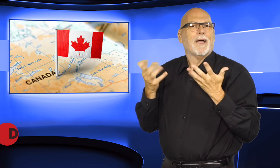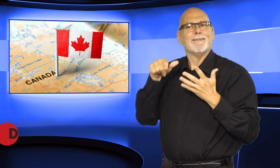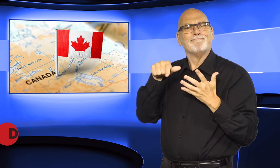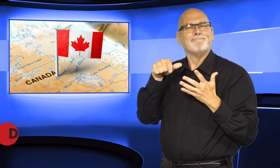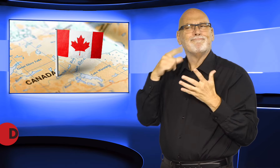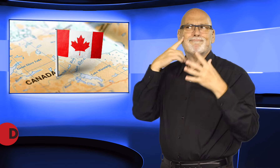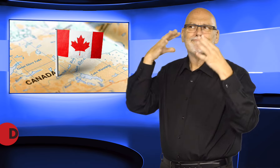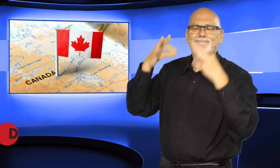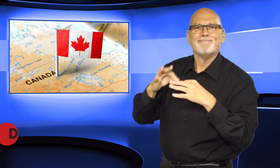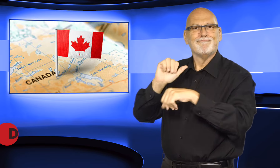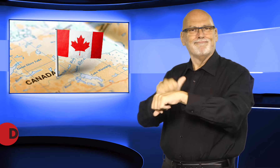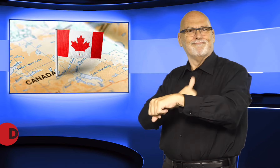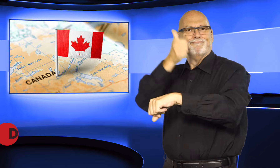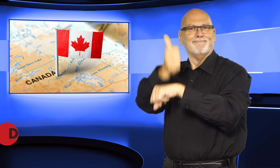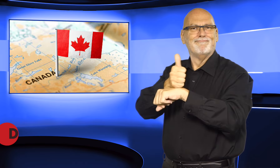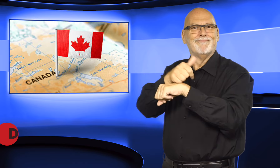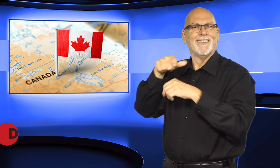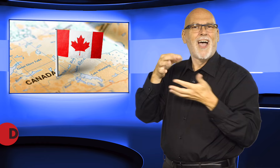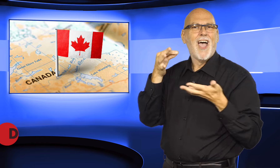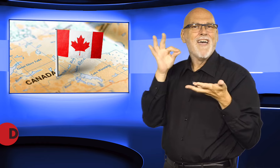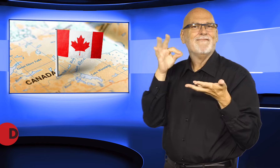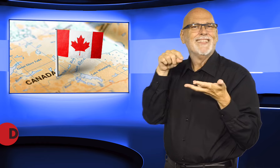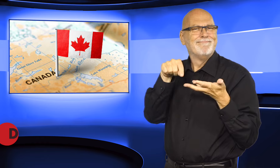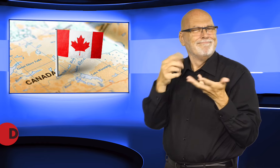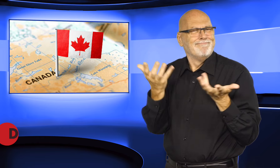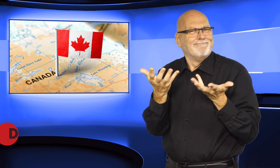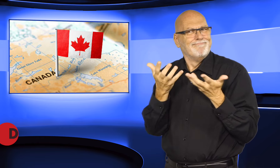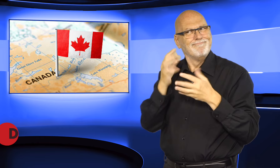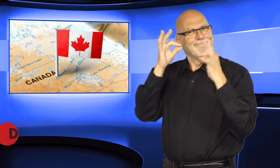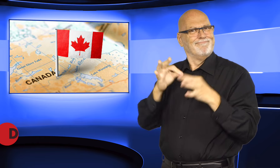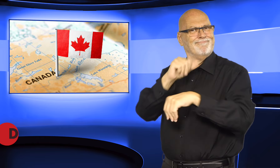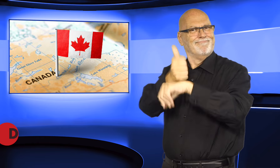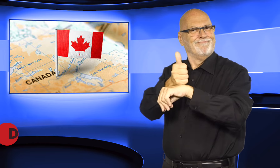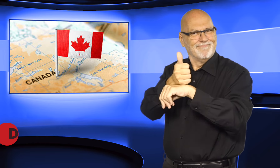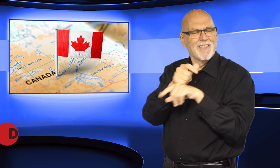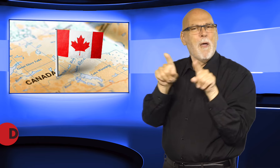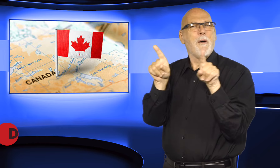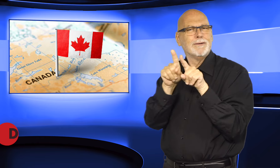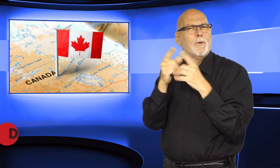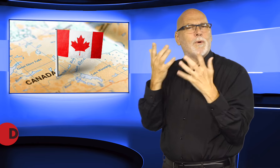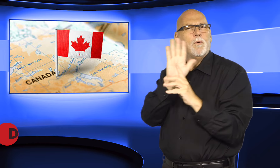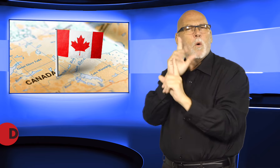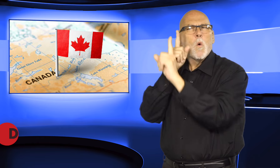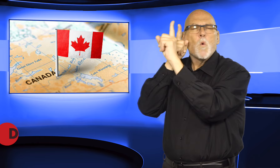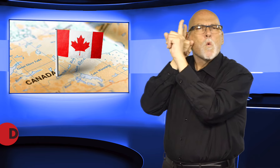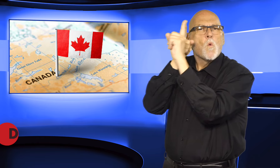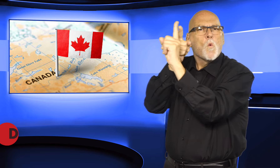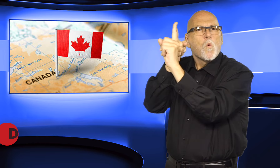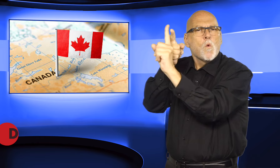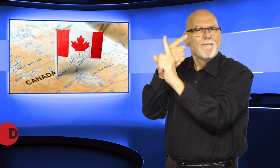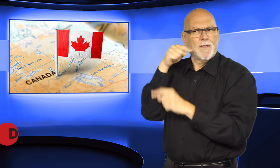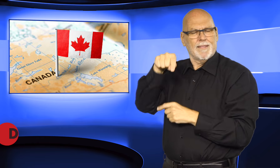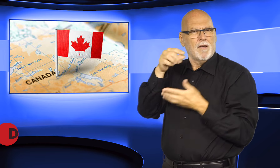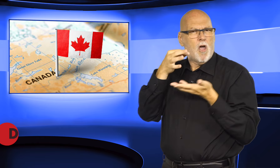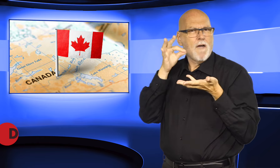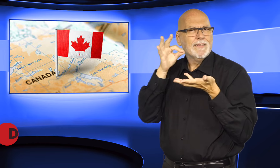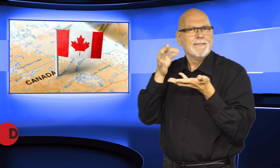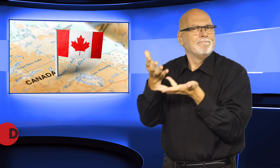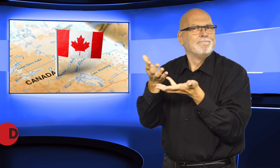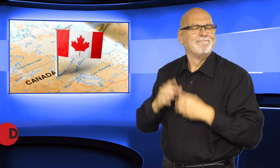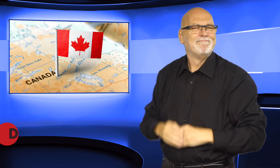[ANSELMO]: What led to launching the Cafe and what are the goals for the Cafe?